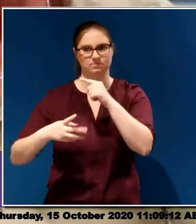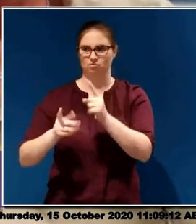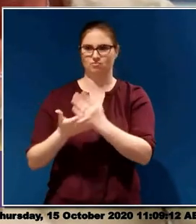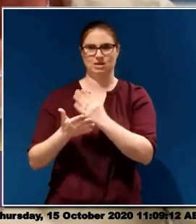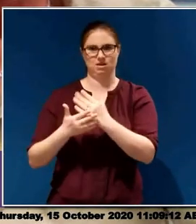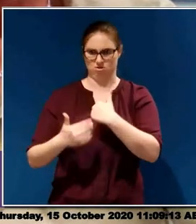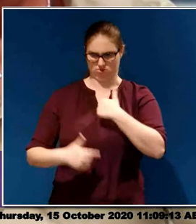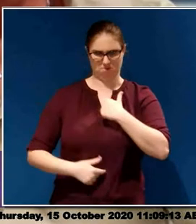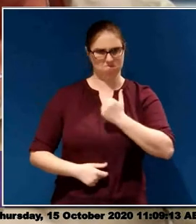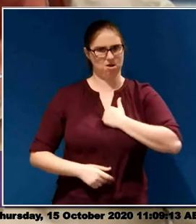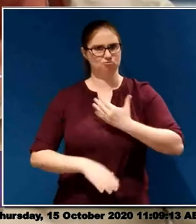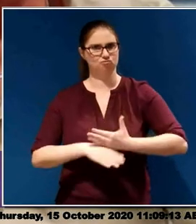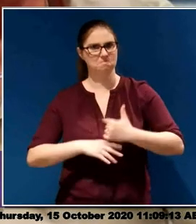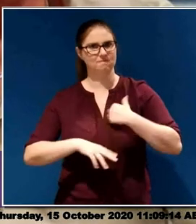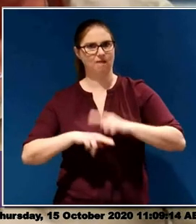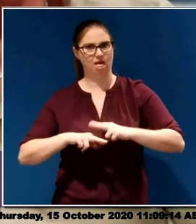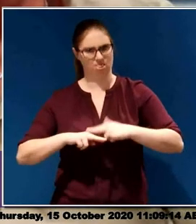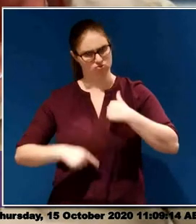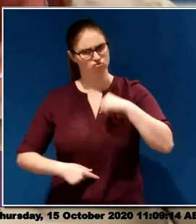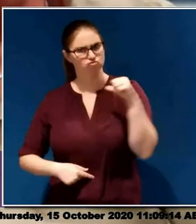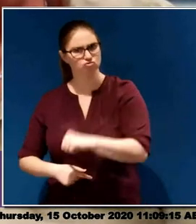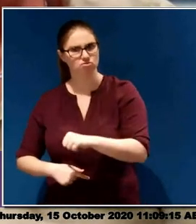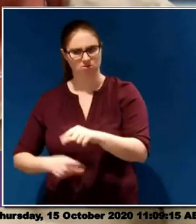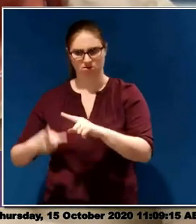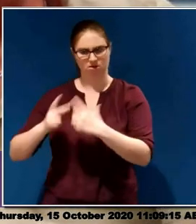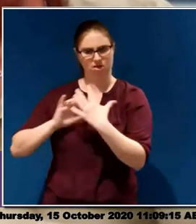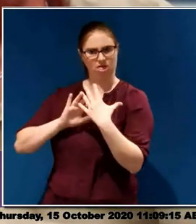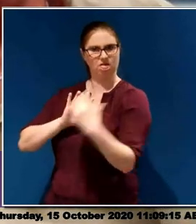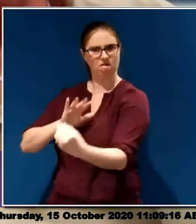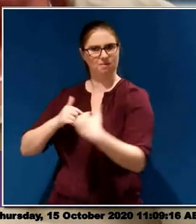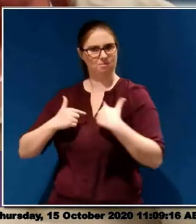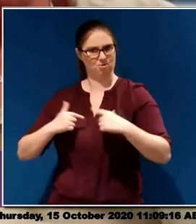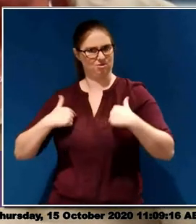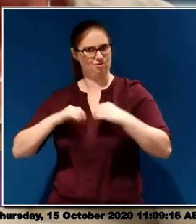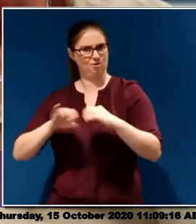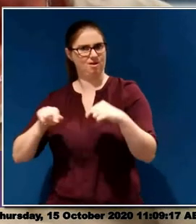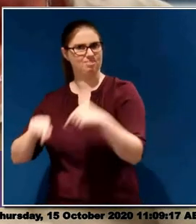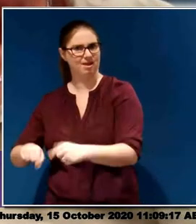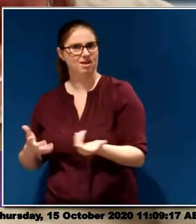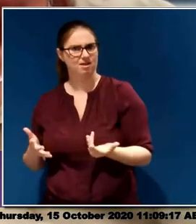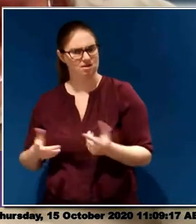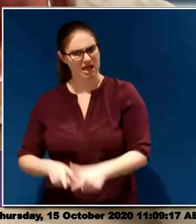I mean, the family's falling apart, that's what it sort of feels like, you know?